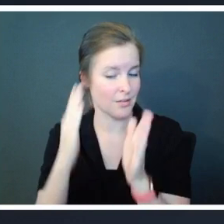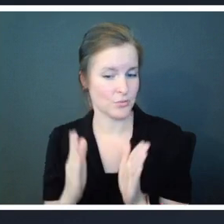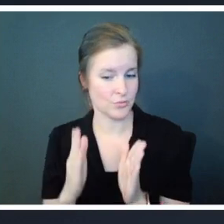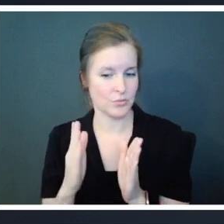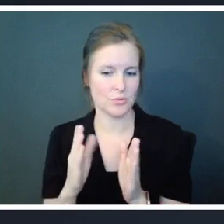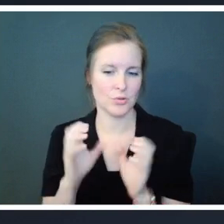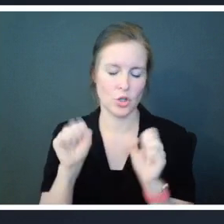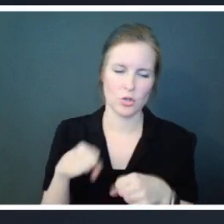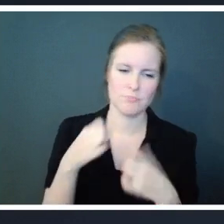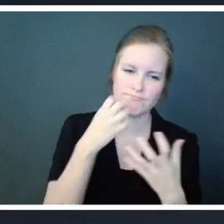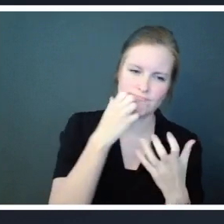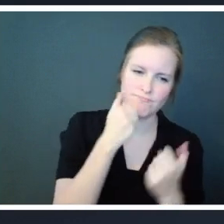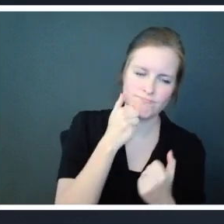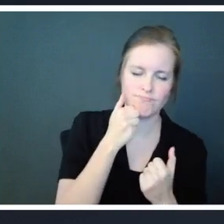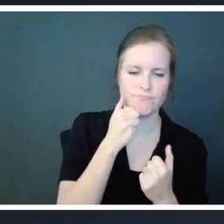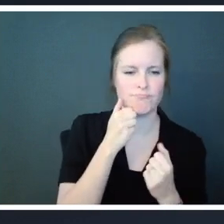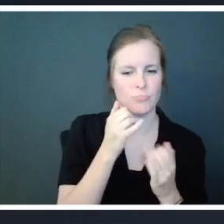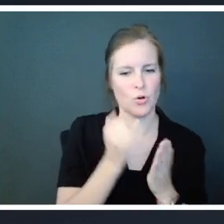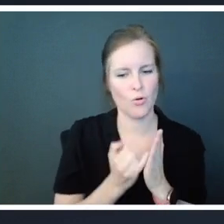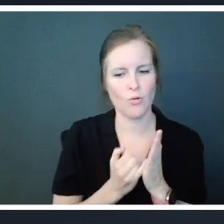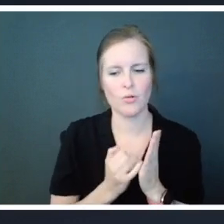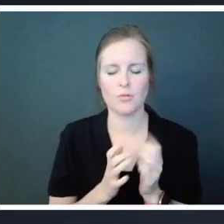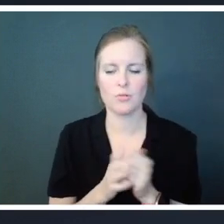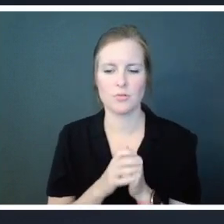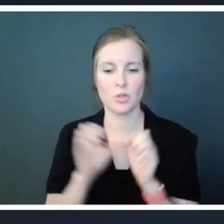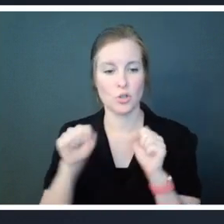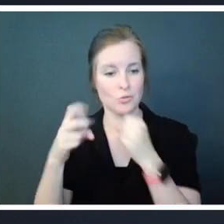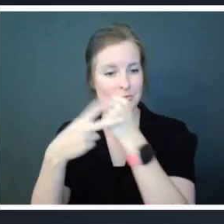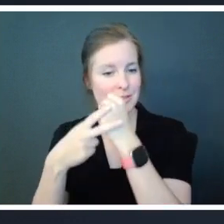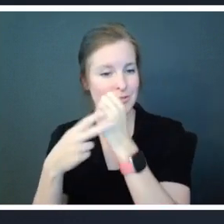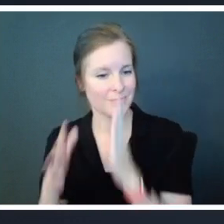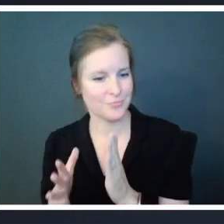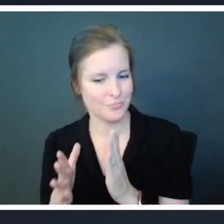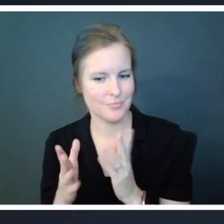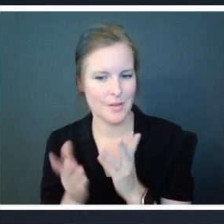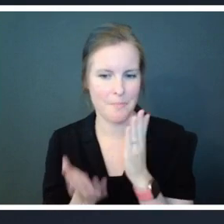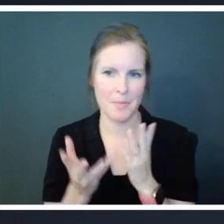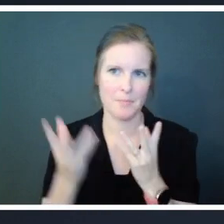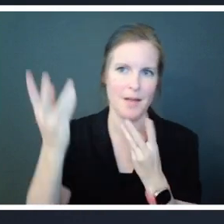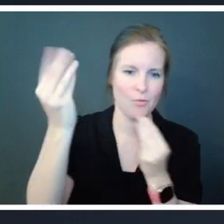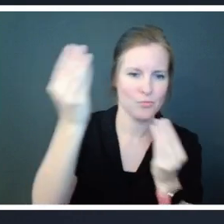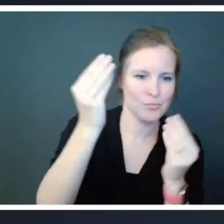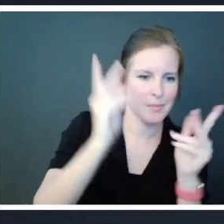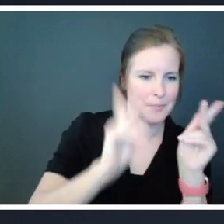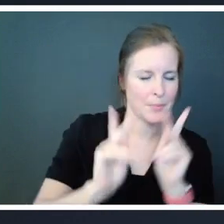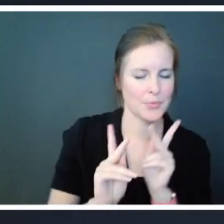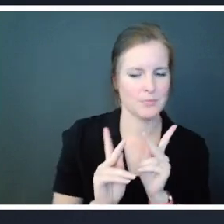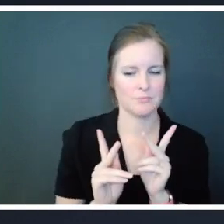conservationists, outdoorsmen, and so much more. I think what's so fascinating